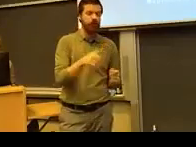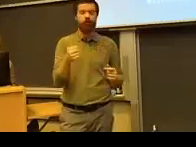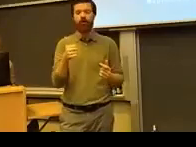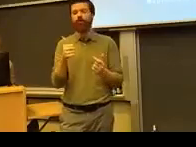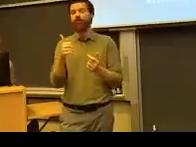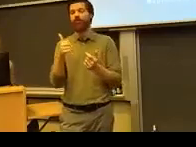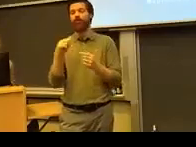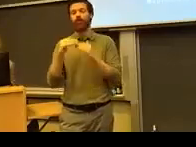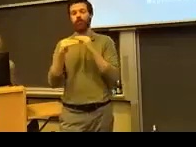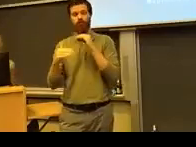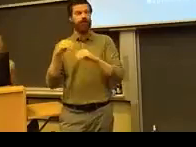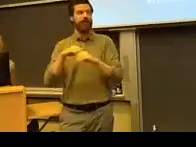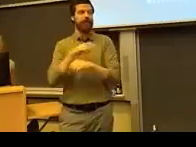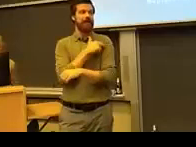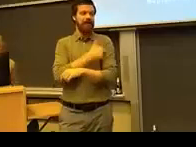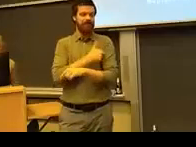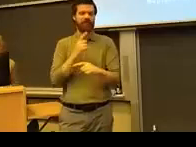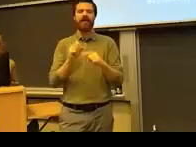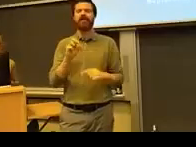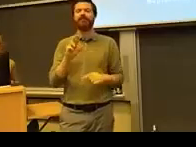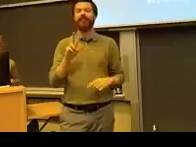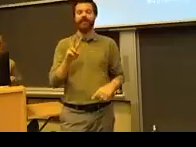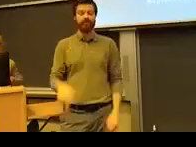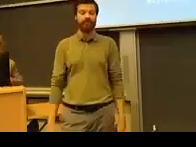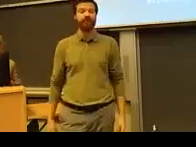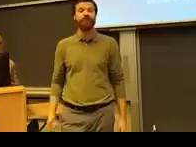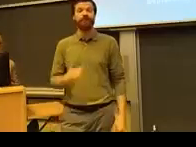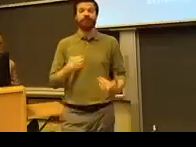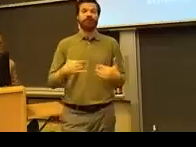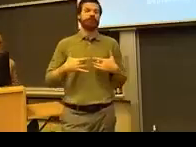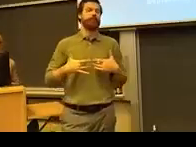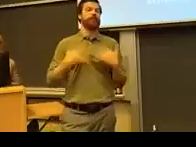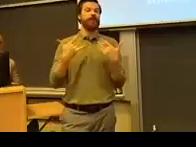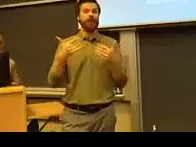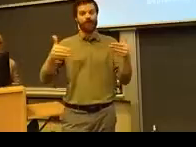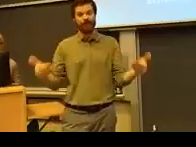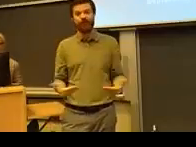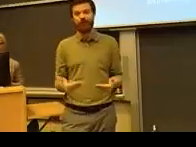the hospital and srcd so I'm super excited to introduce this team and I'll let them take it